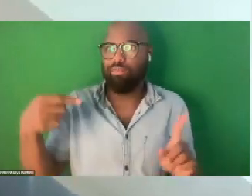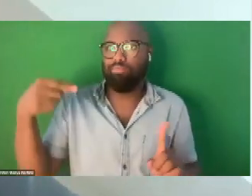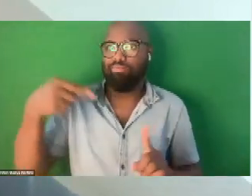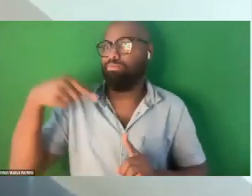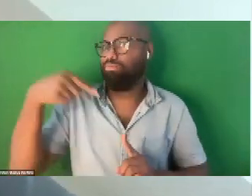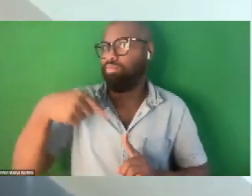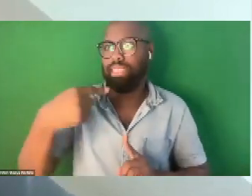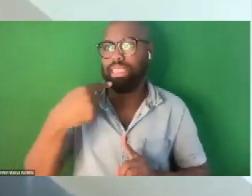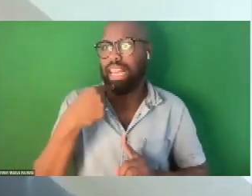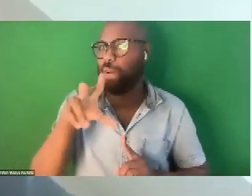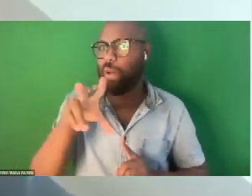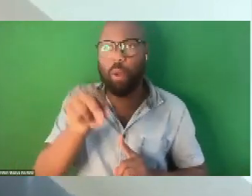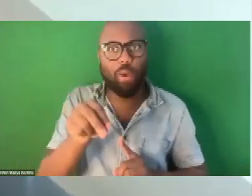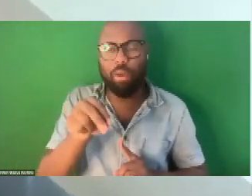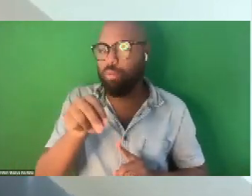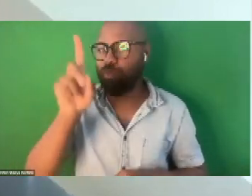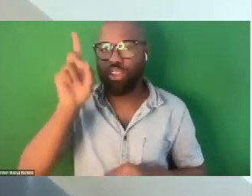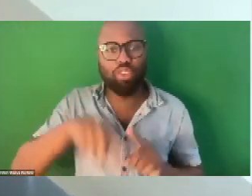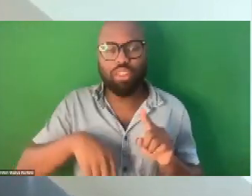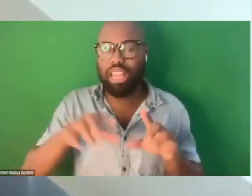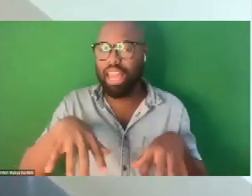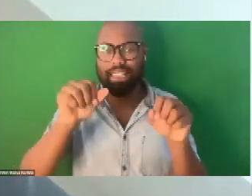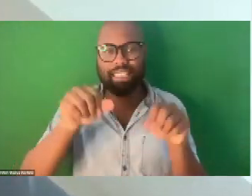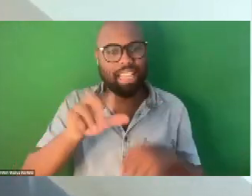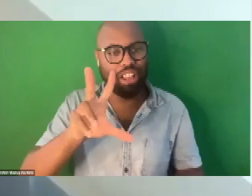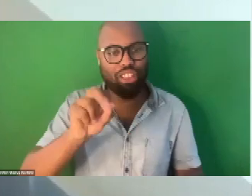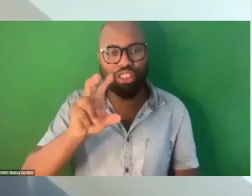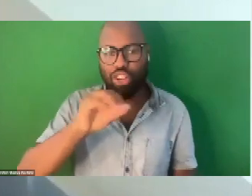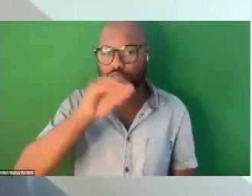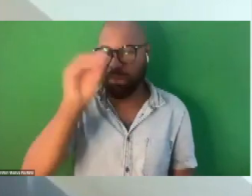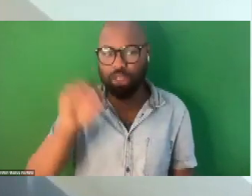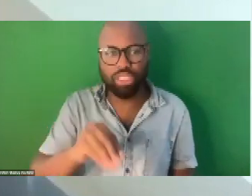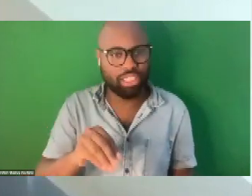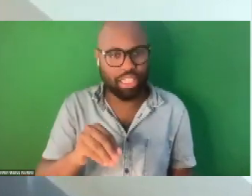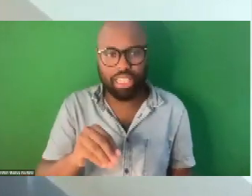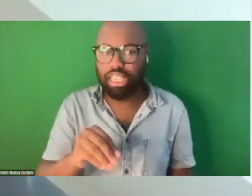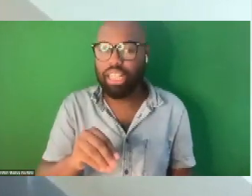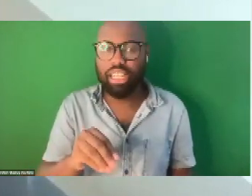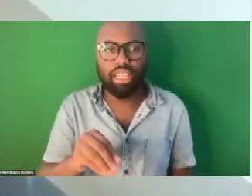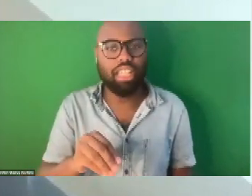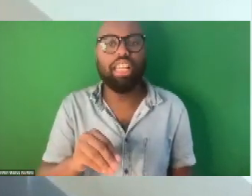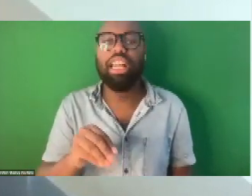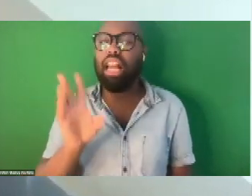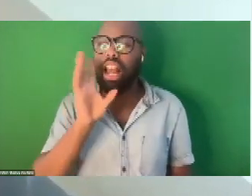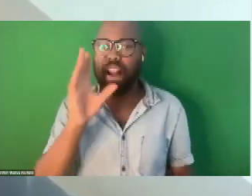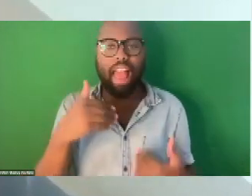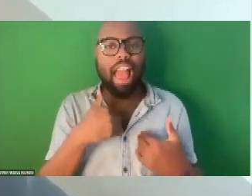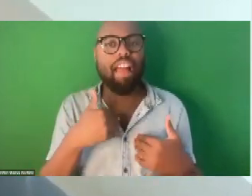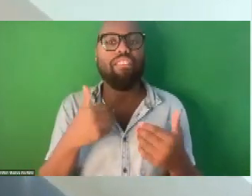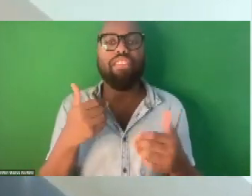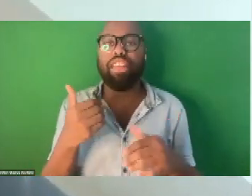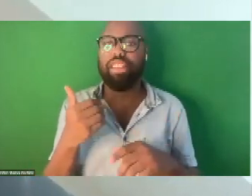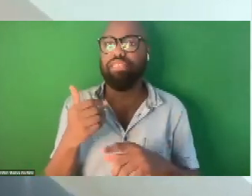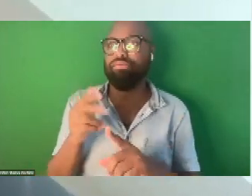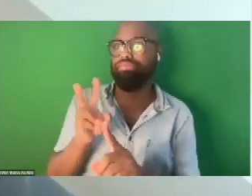you can't take 30% and put it towards administrative overhead and profit.